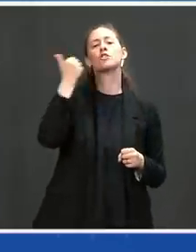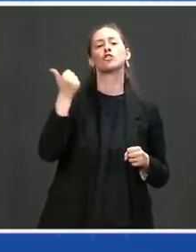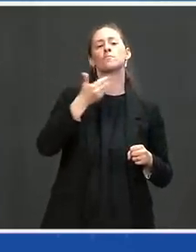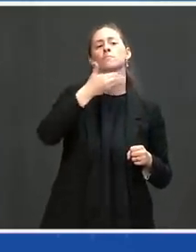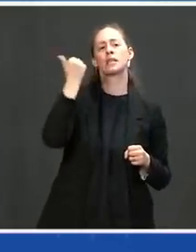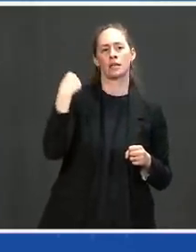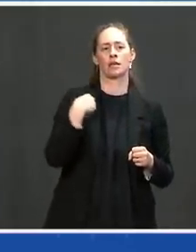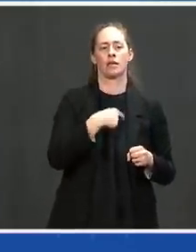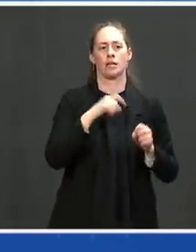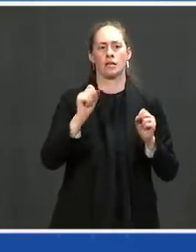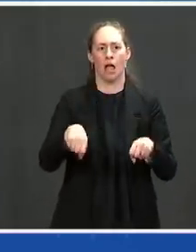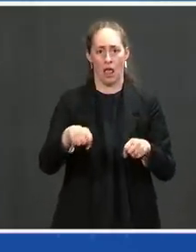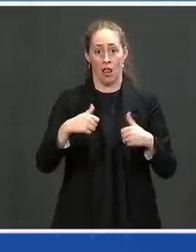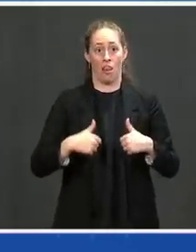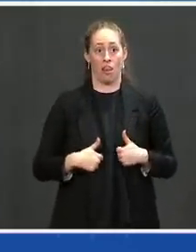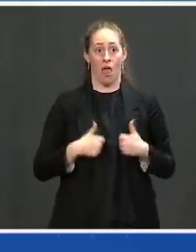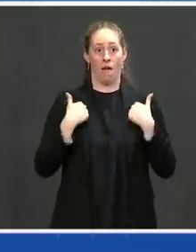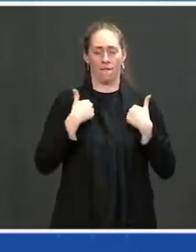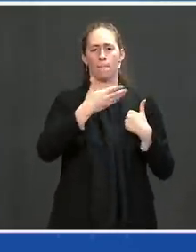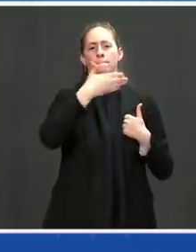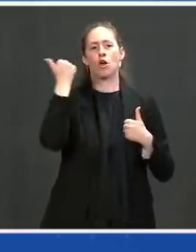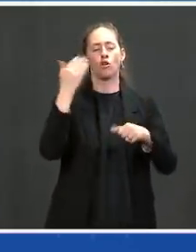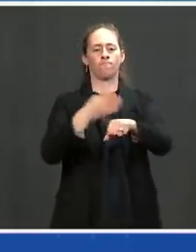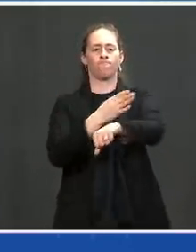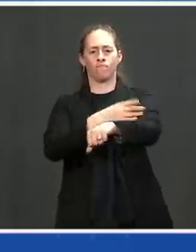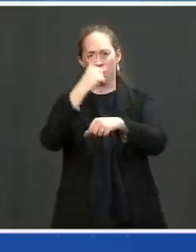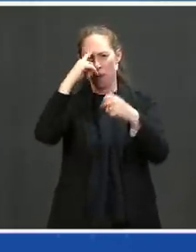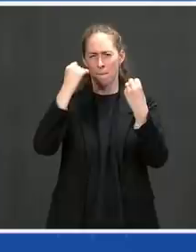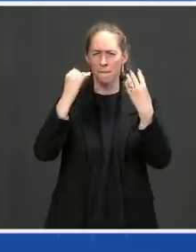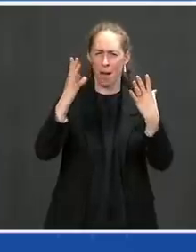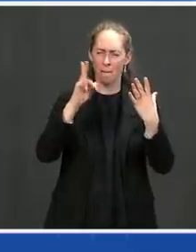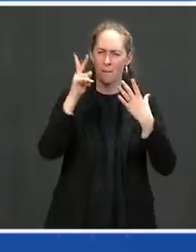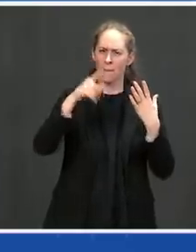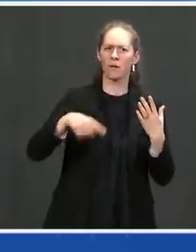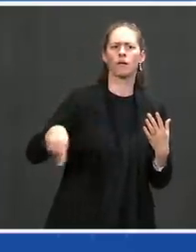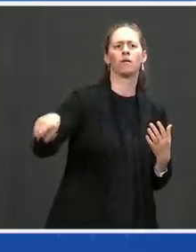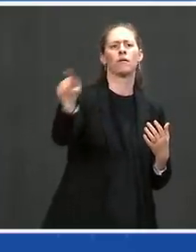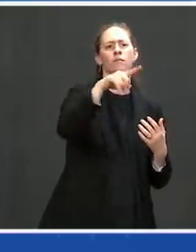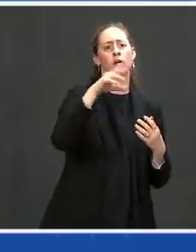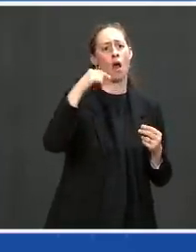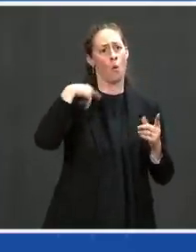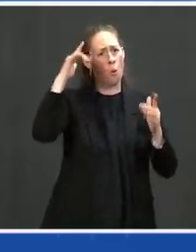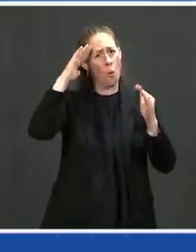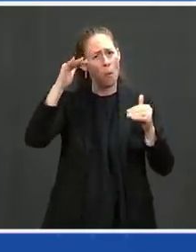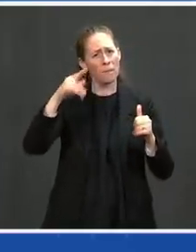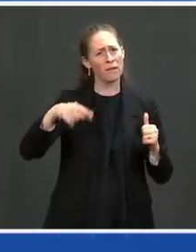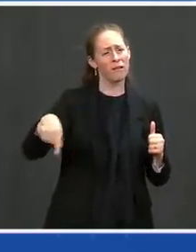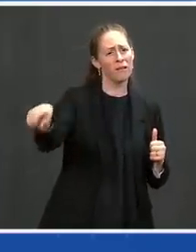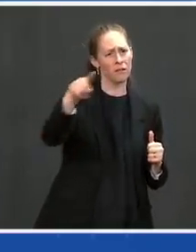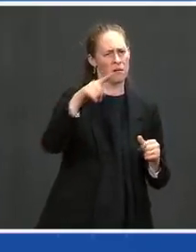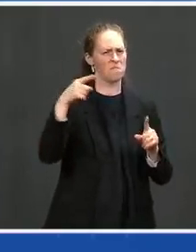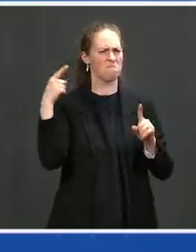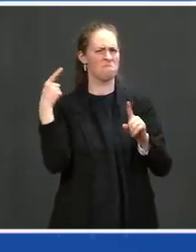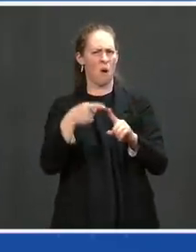And the other thing I want to point out to you and I hope you point out: I realize it's much more heart wrenching -- and it is --